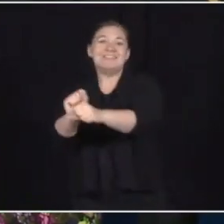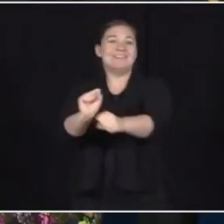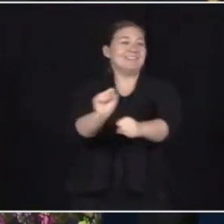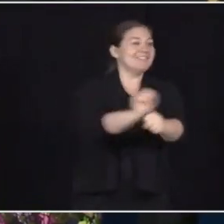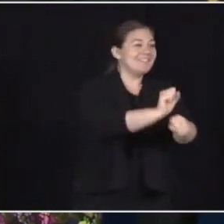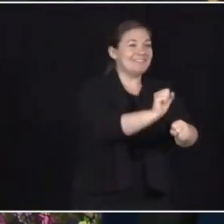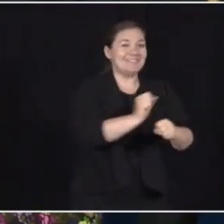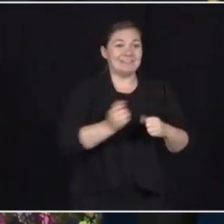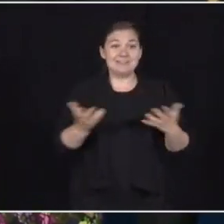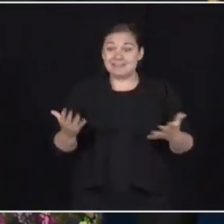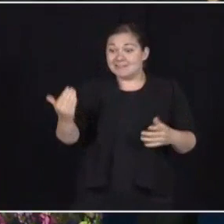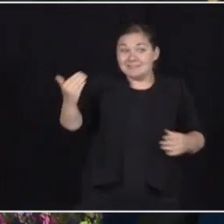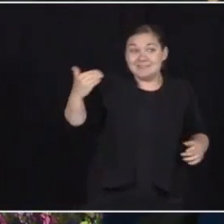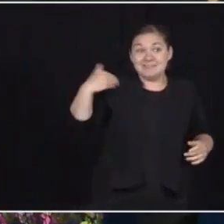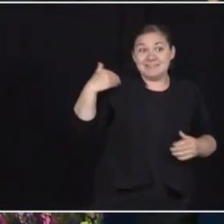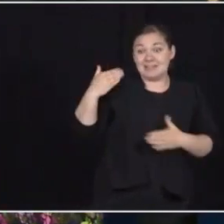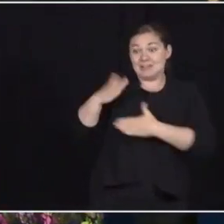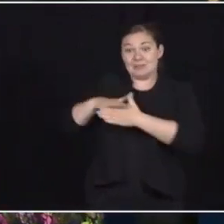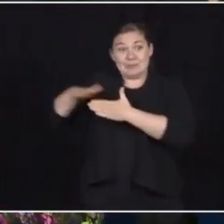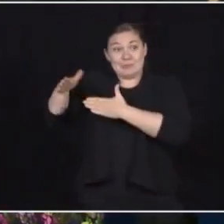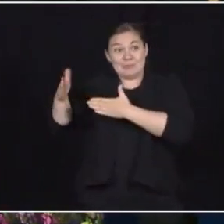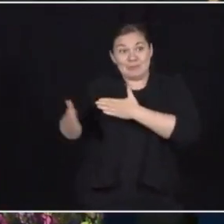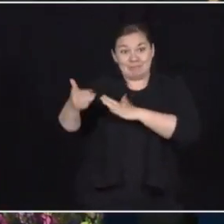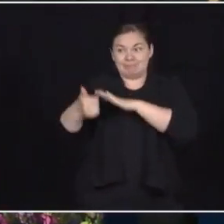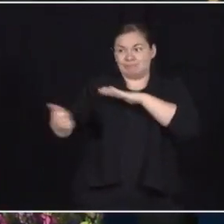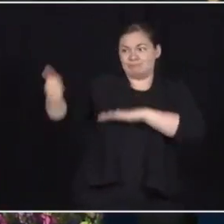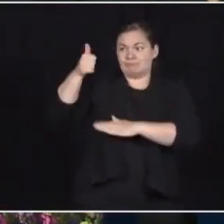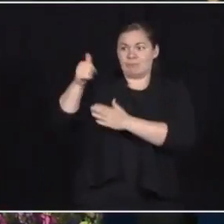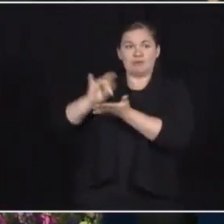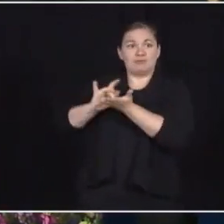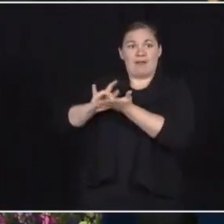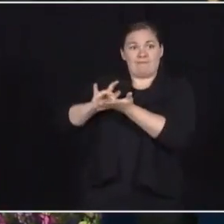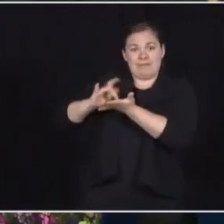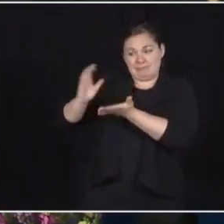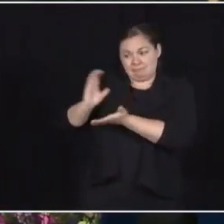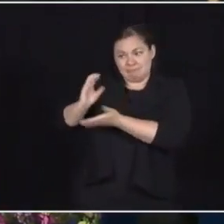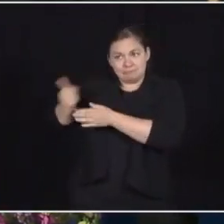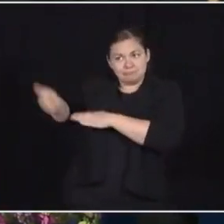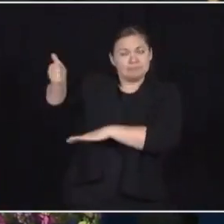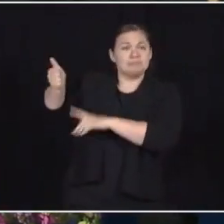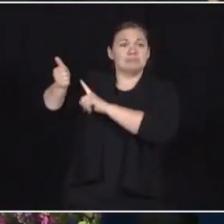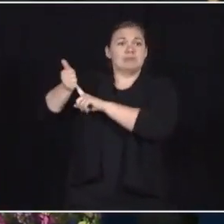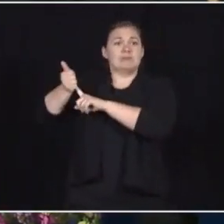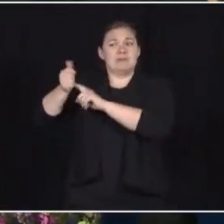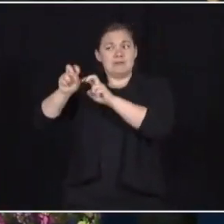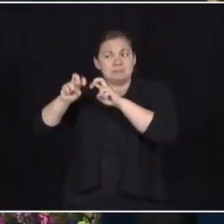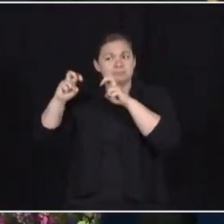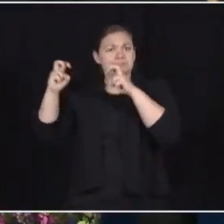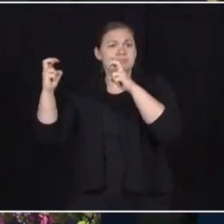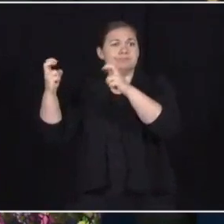And over the weekend, our team crunch the numbers. Our chief medical officer of health and the command table reviewed the data.